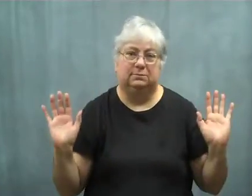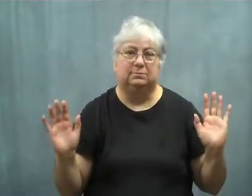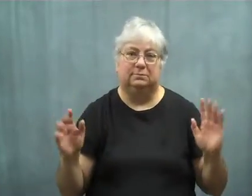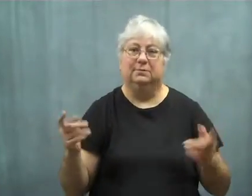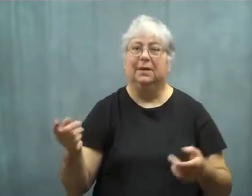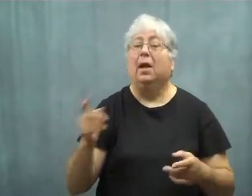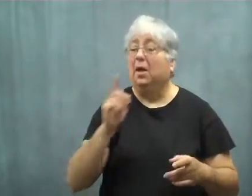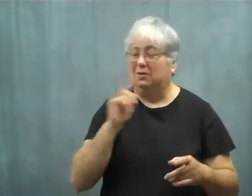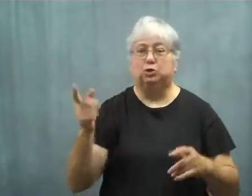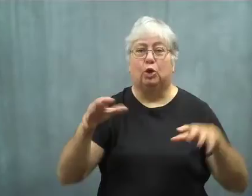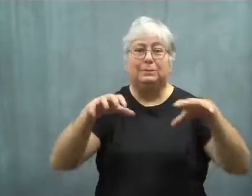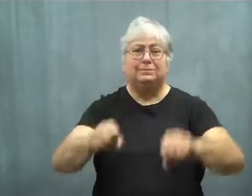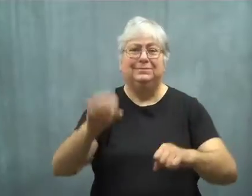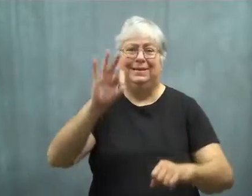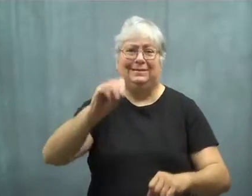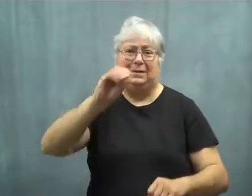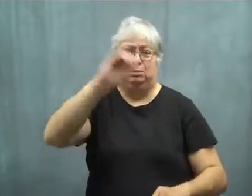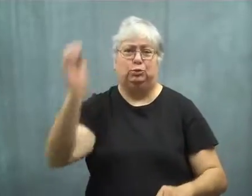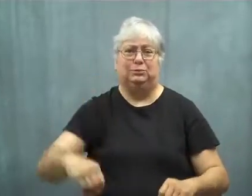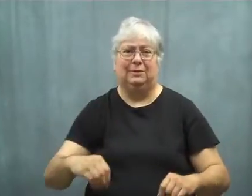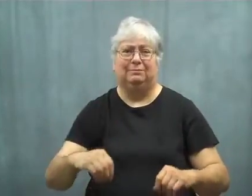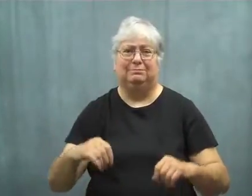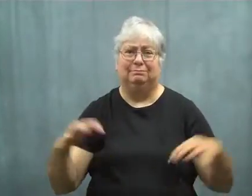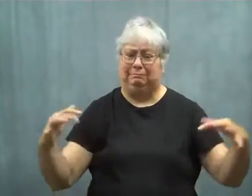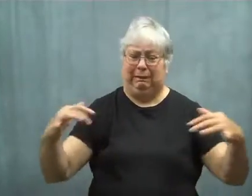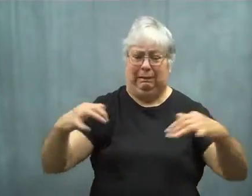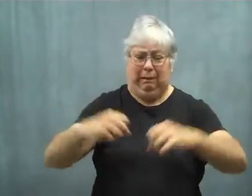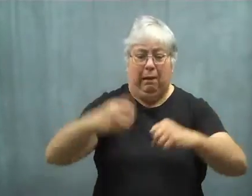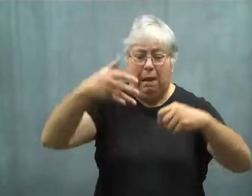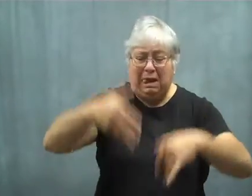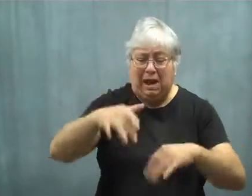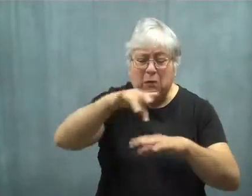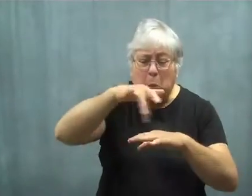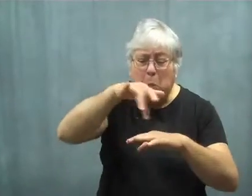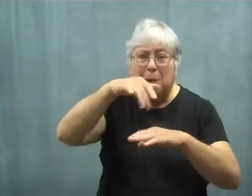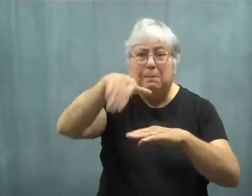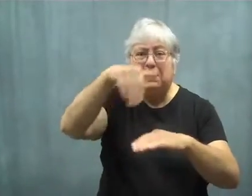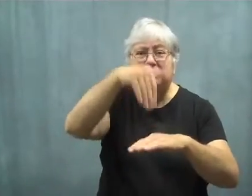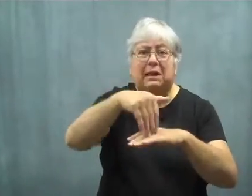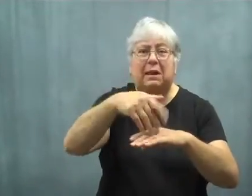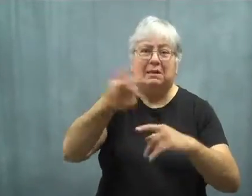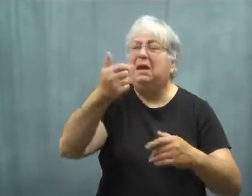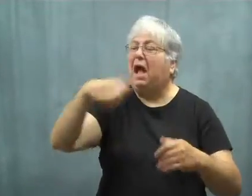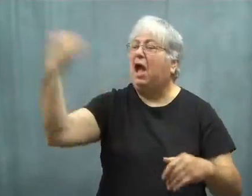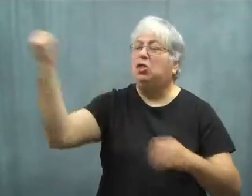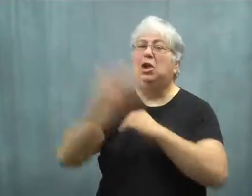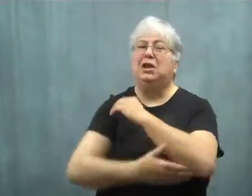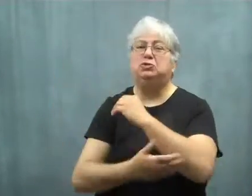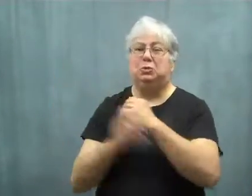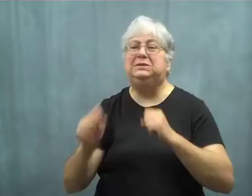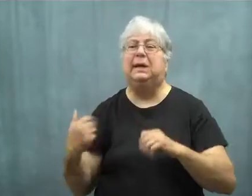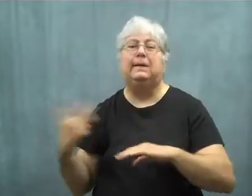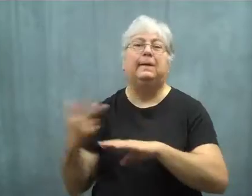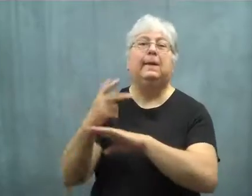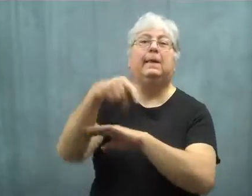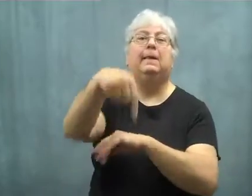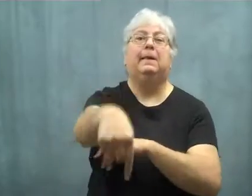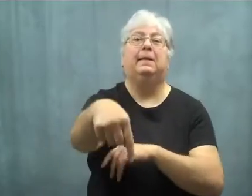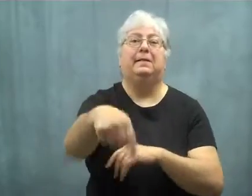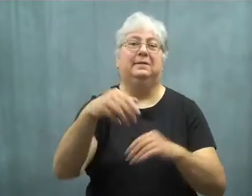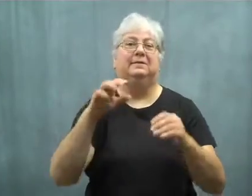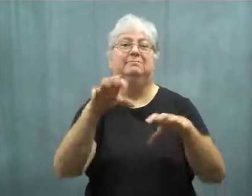They can claim 90% with a small area in the middle left open.